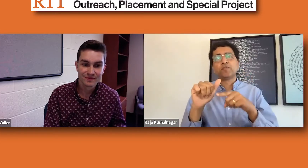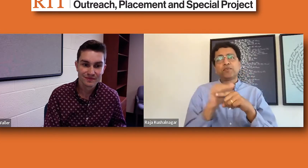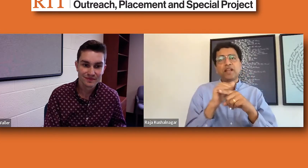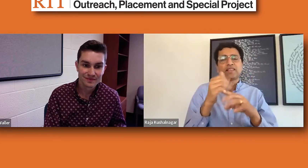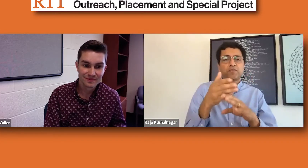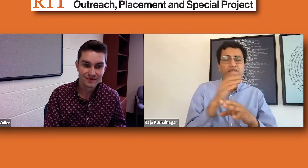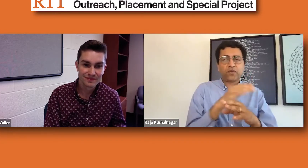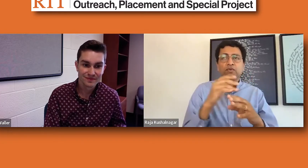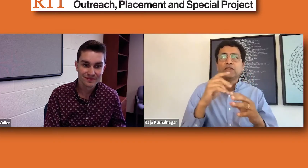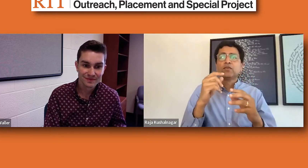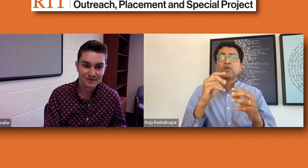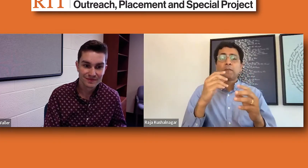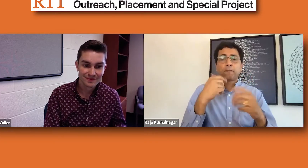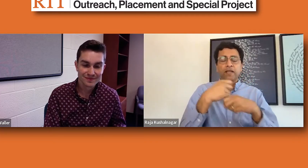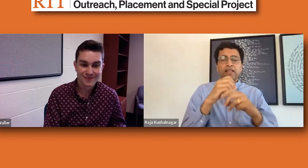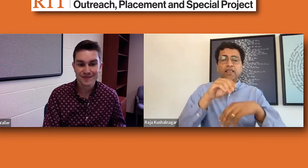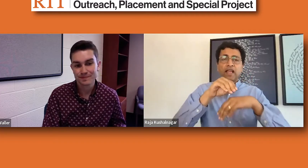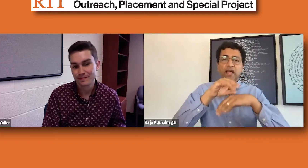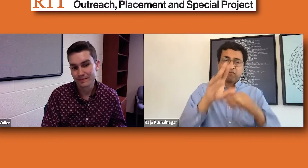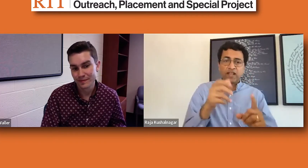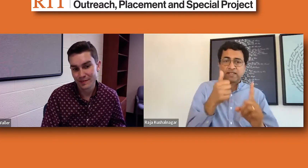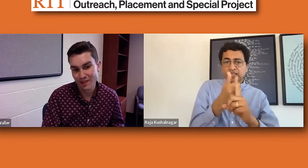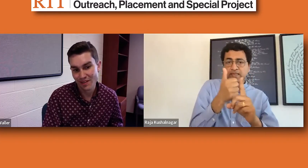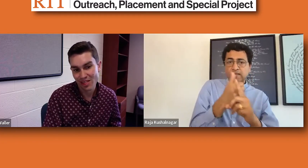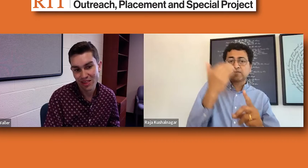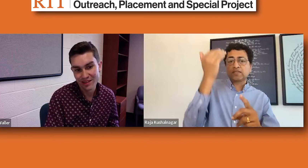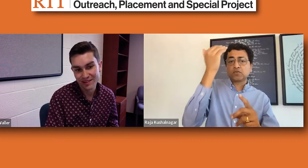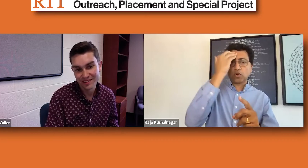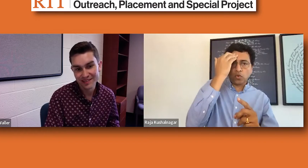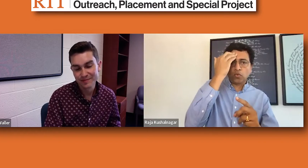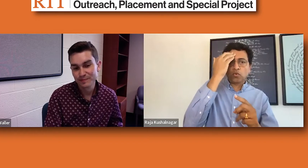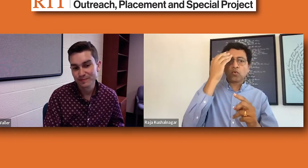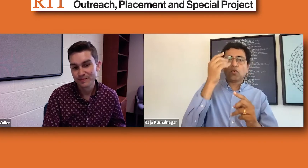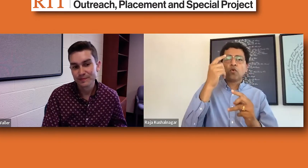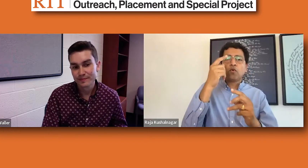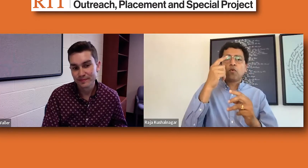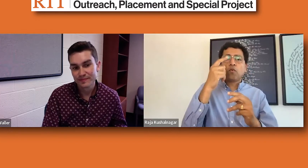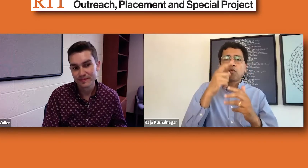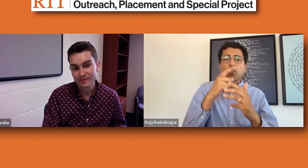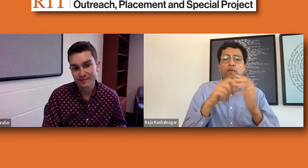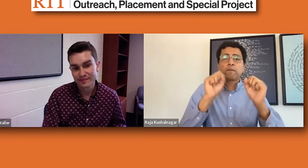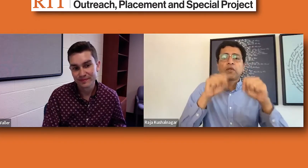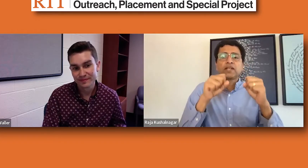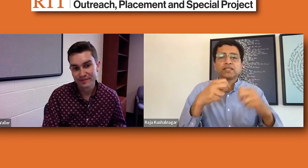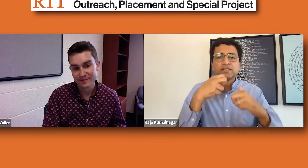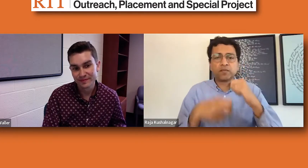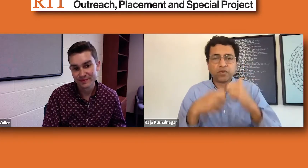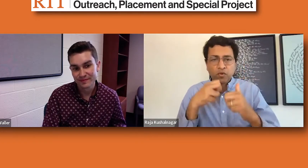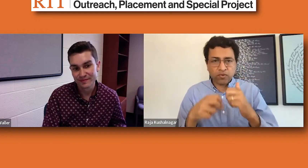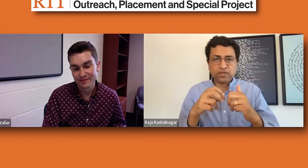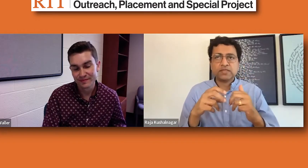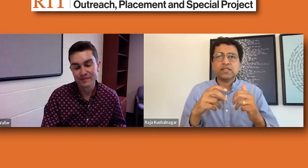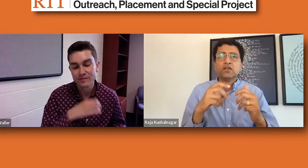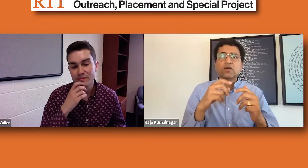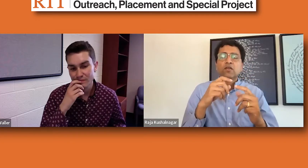But it's really it's really vital to have that preparatory time, the training, the know how